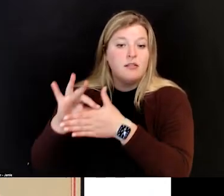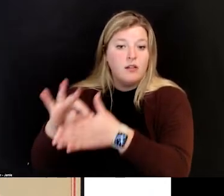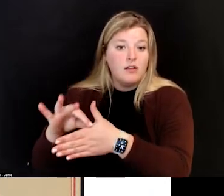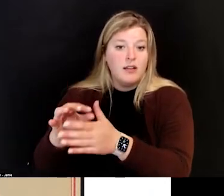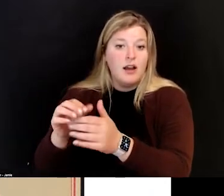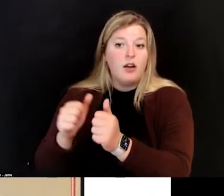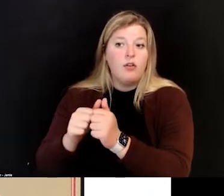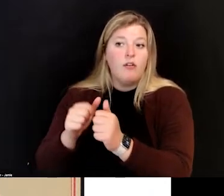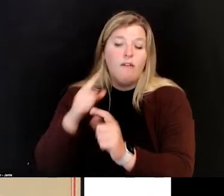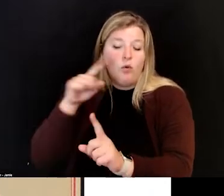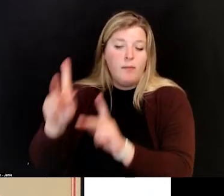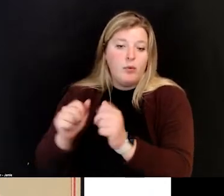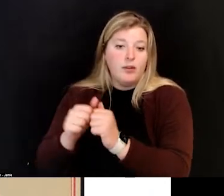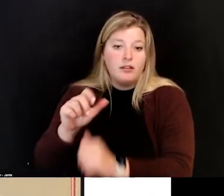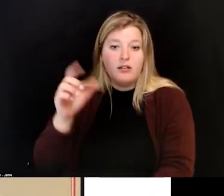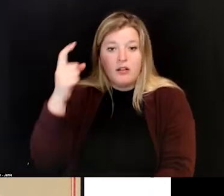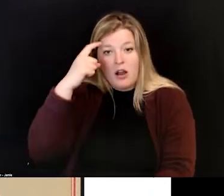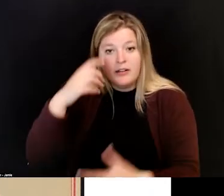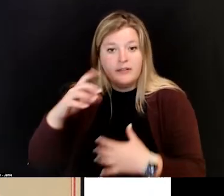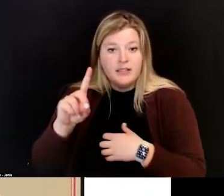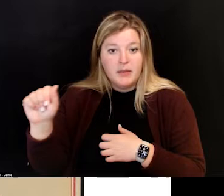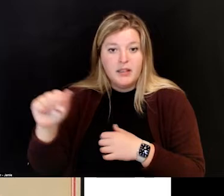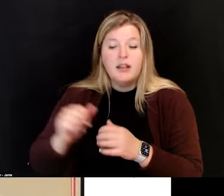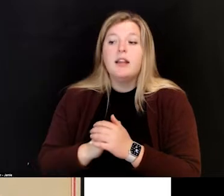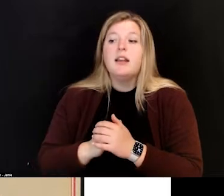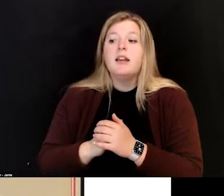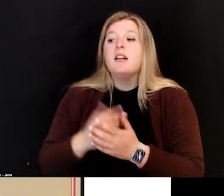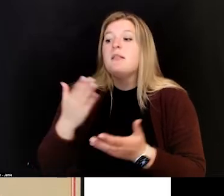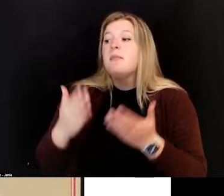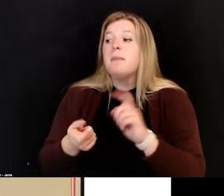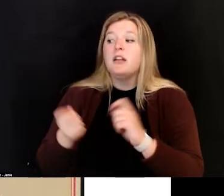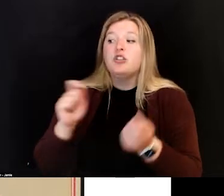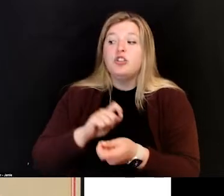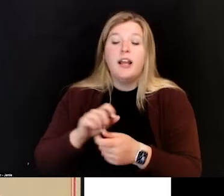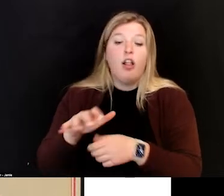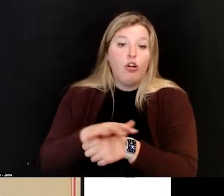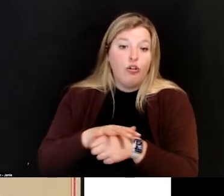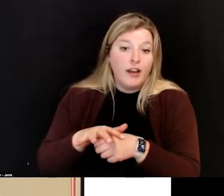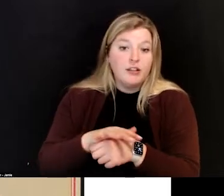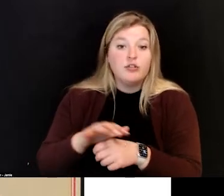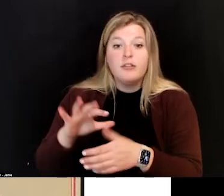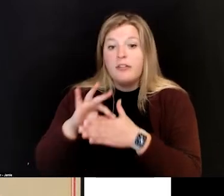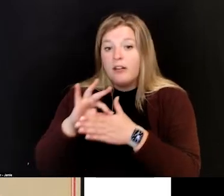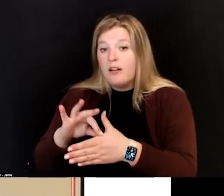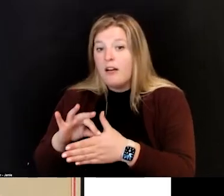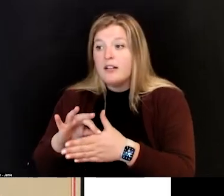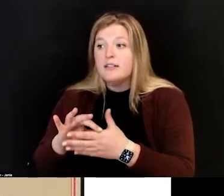So it may add an image that relates to that purpose. It may change the location of the content based on creating a standard design